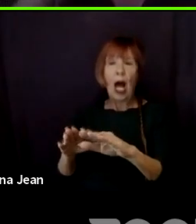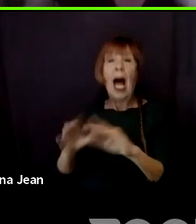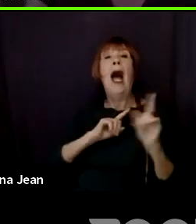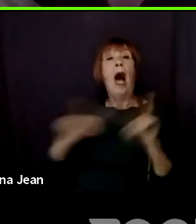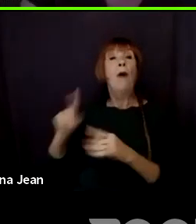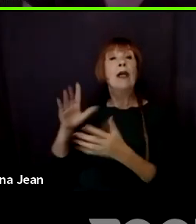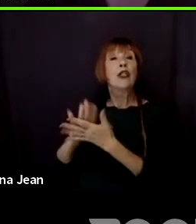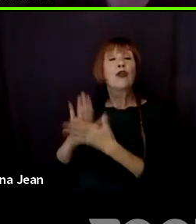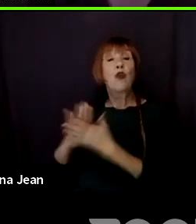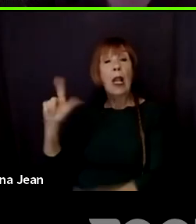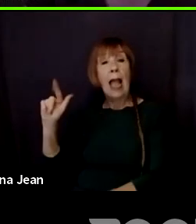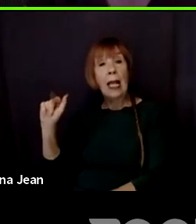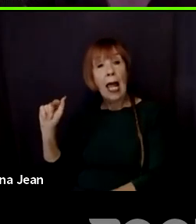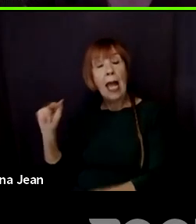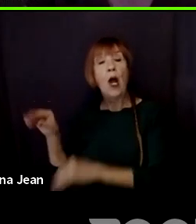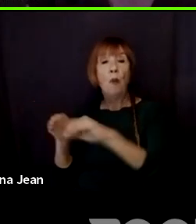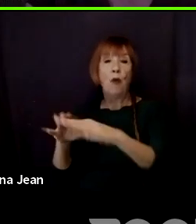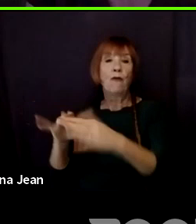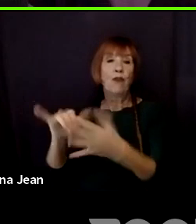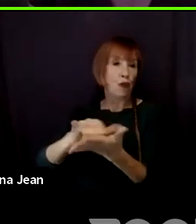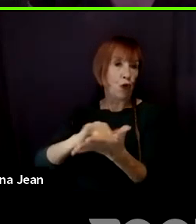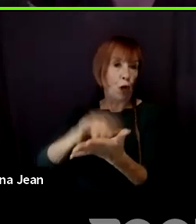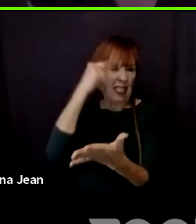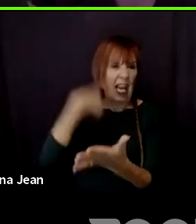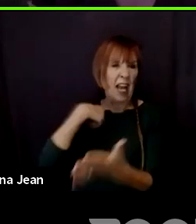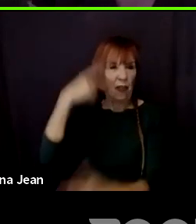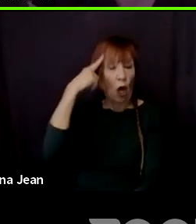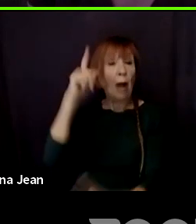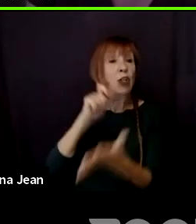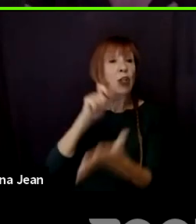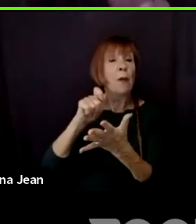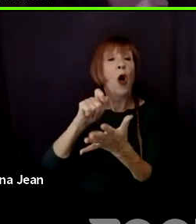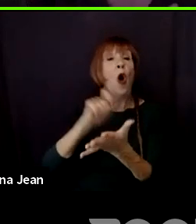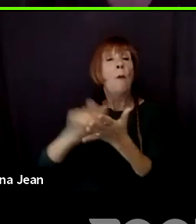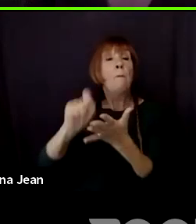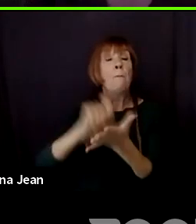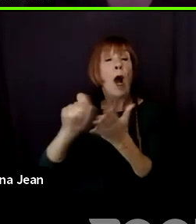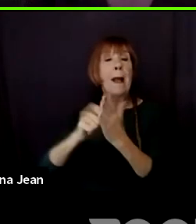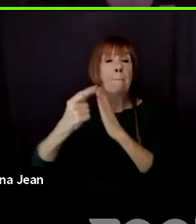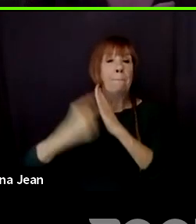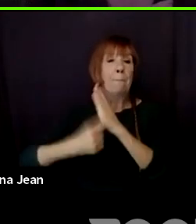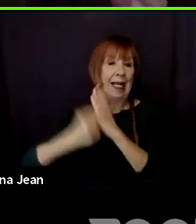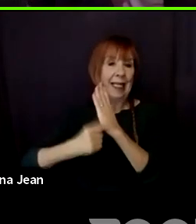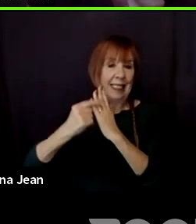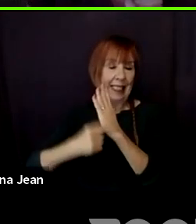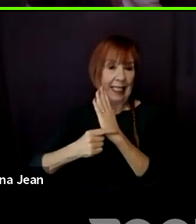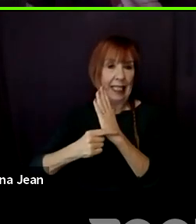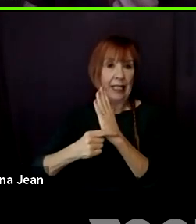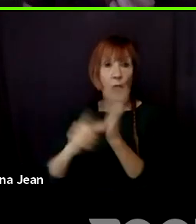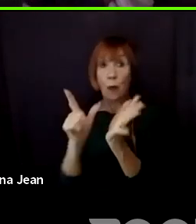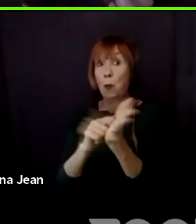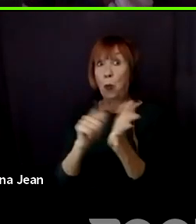and then I moved to New York 'cause I thought I was gonna work in magazine writing the thriving print industry.